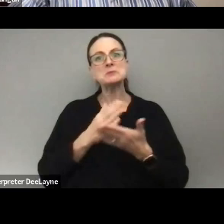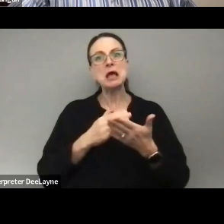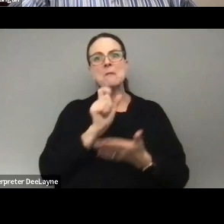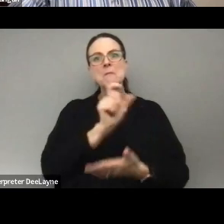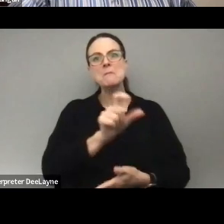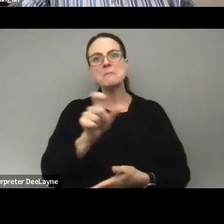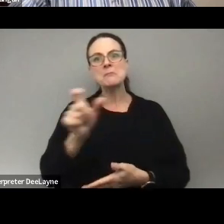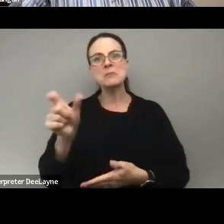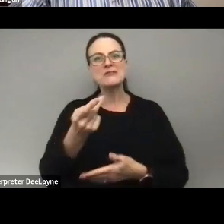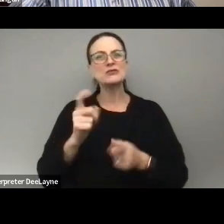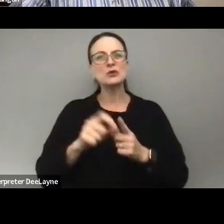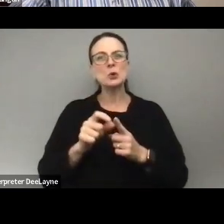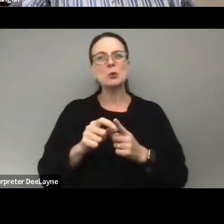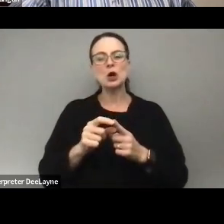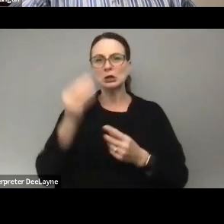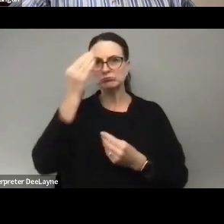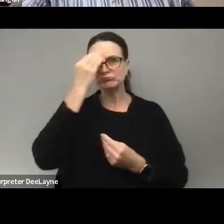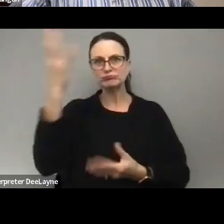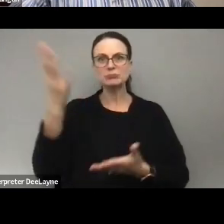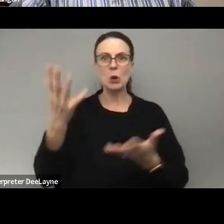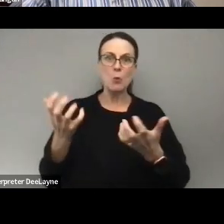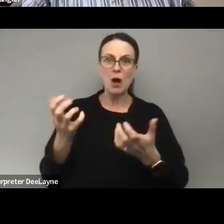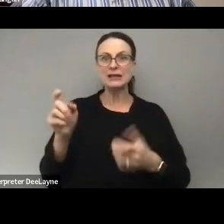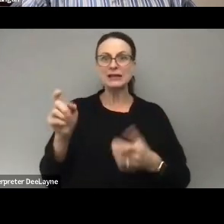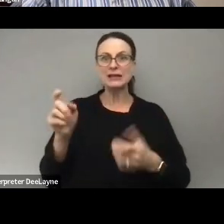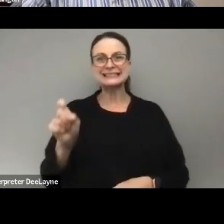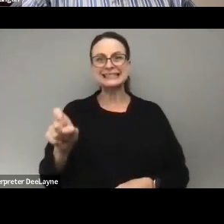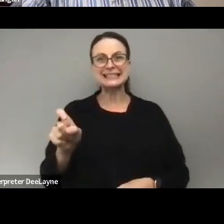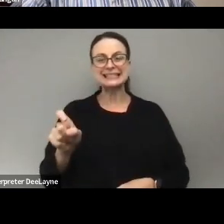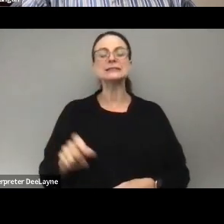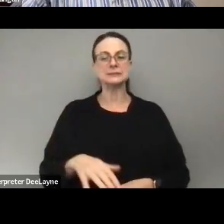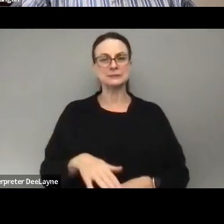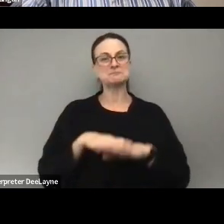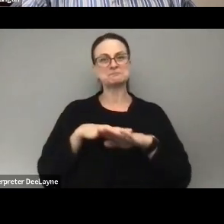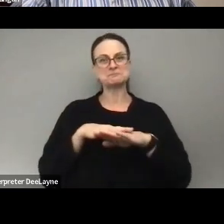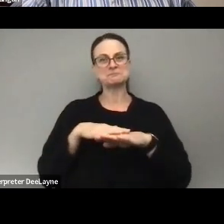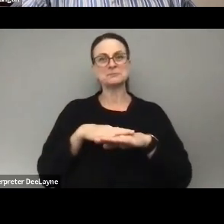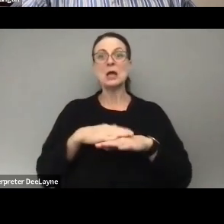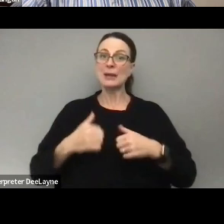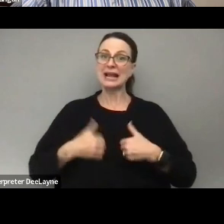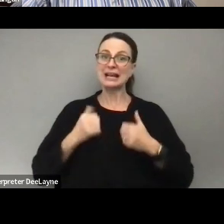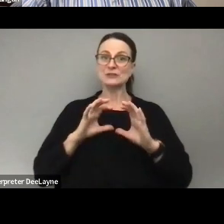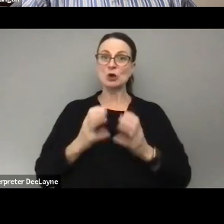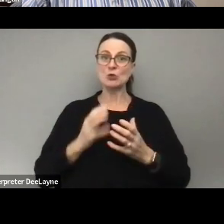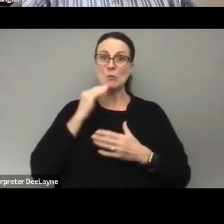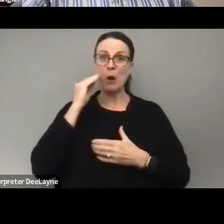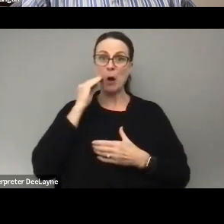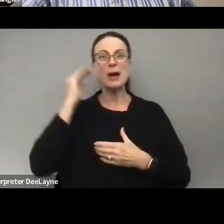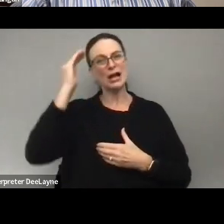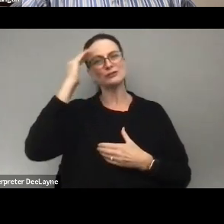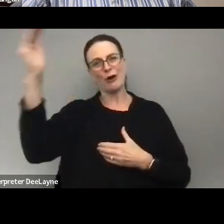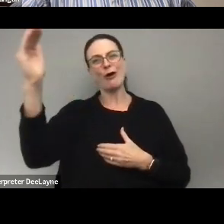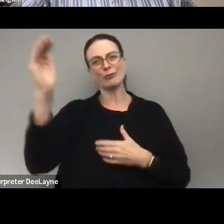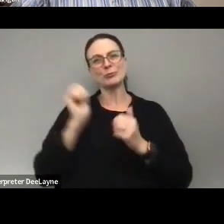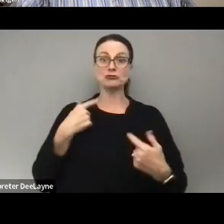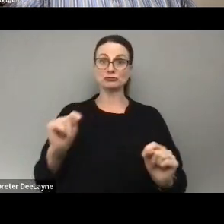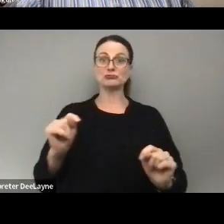and there to let you know his wants or needs. And he's an adult now and he lives in a group home with other adults with disabilities.